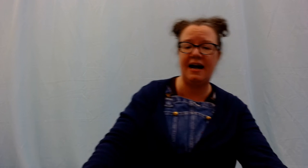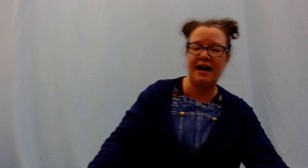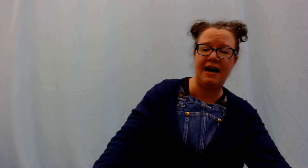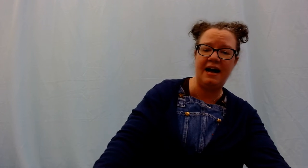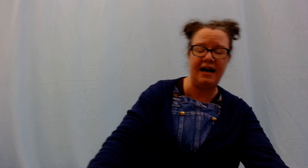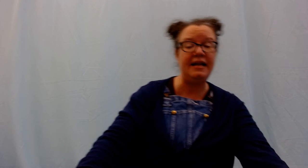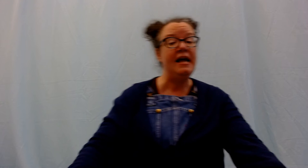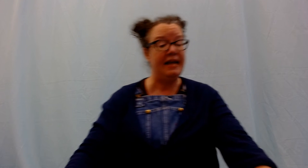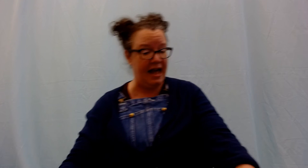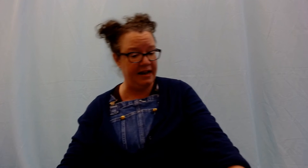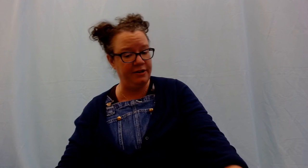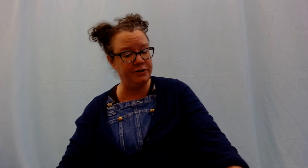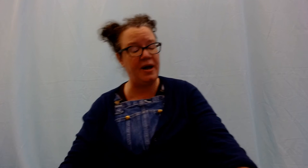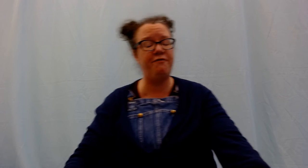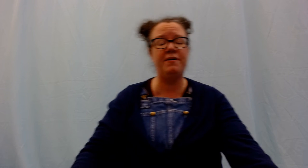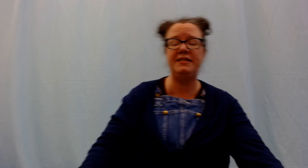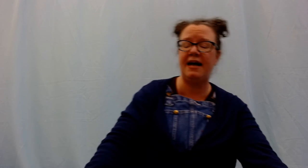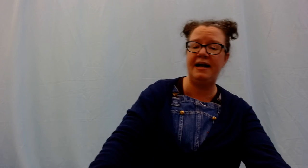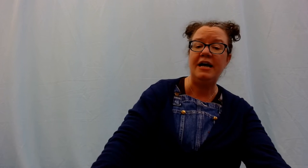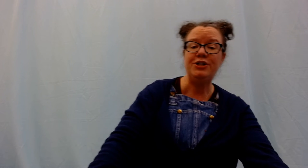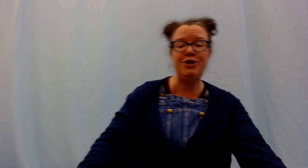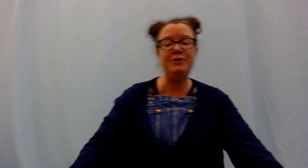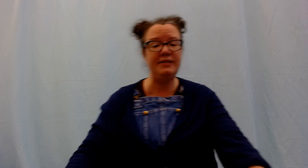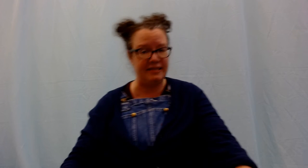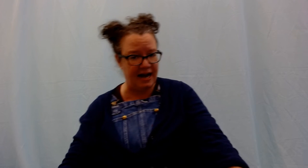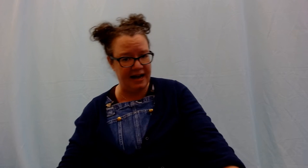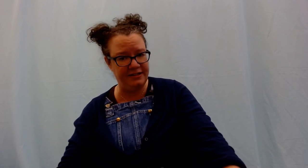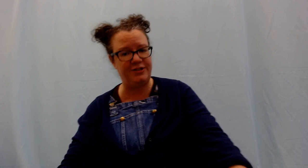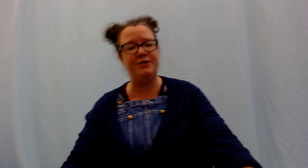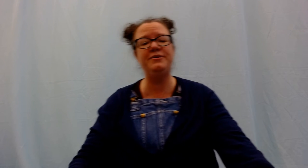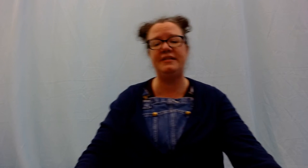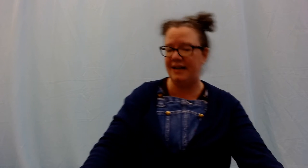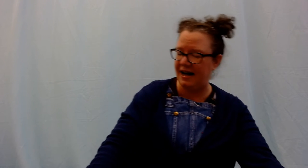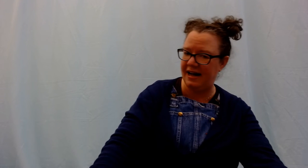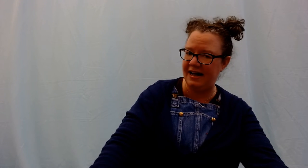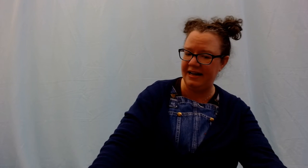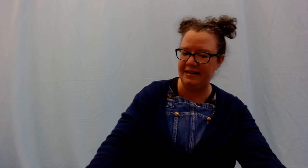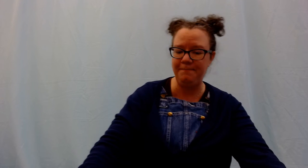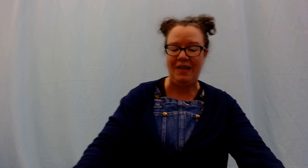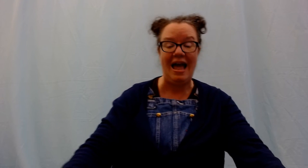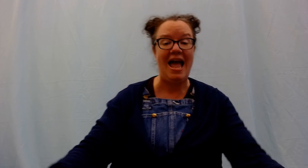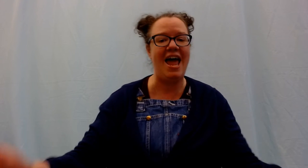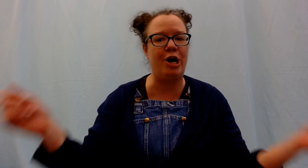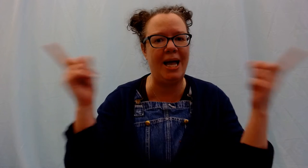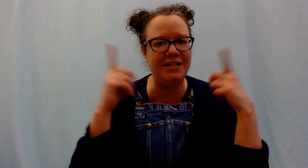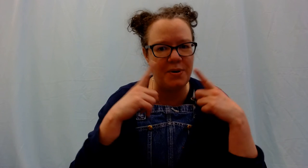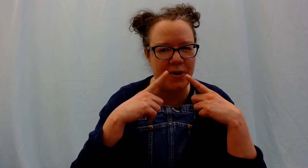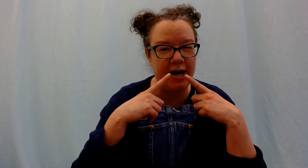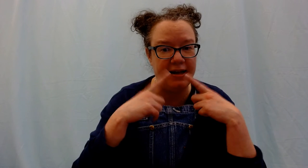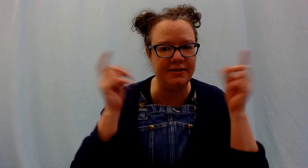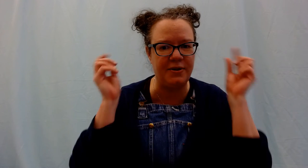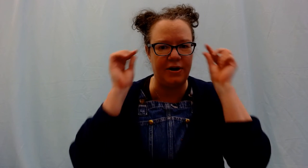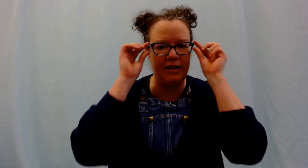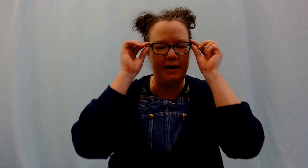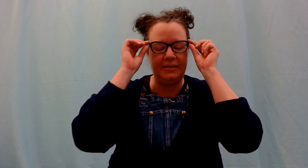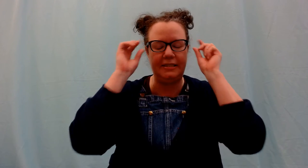#side? Can you sway from side to side to side?# And our last one we're going to kiss with our lips.